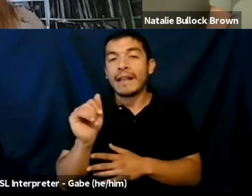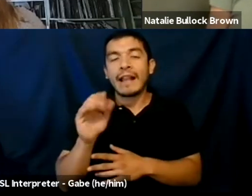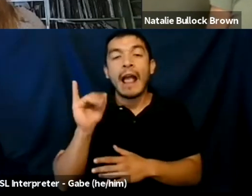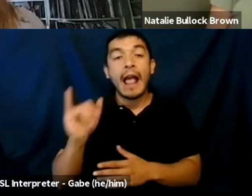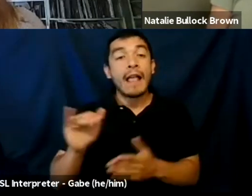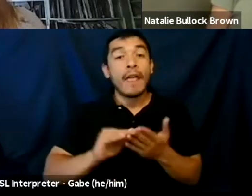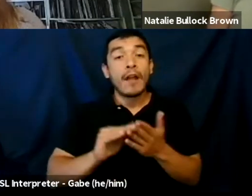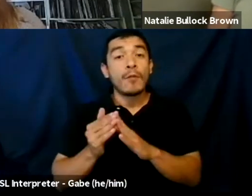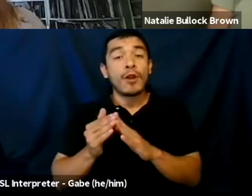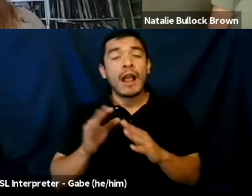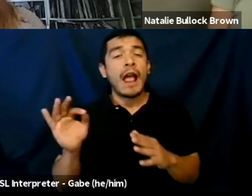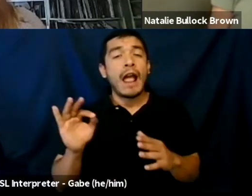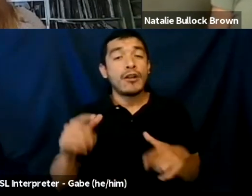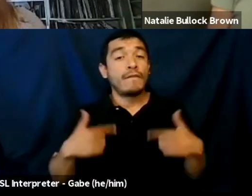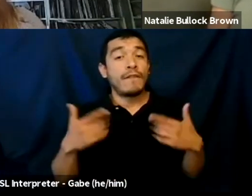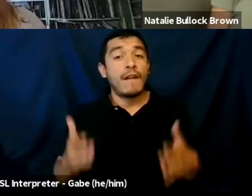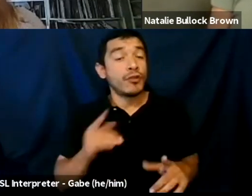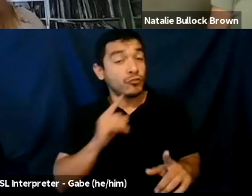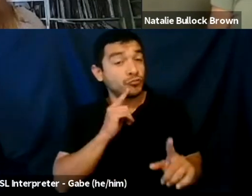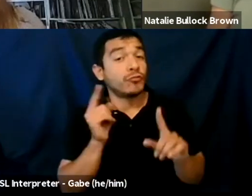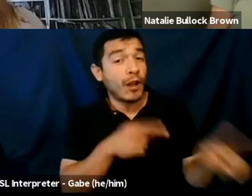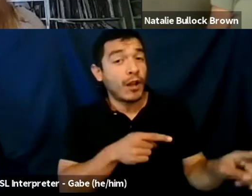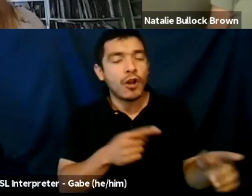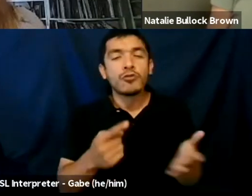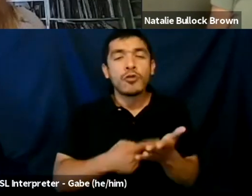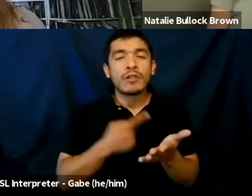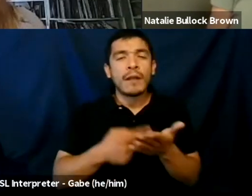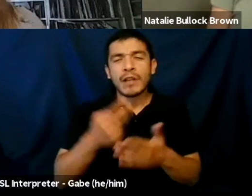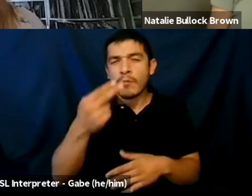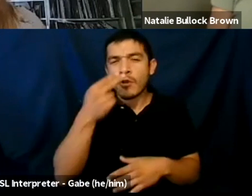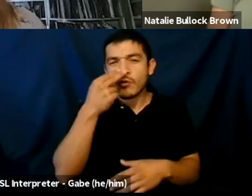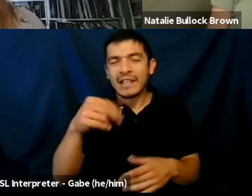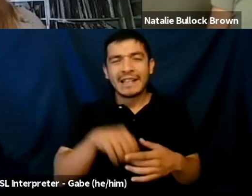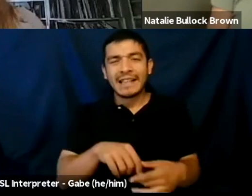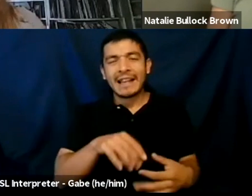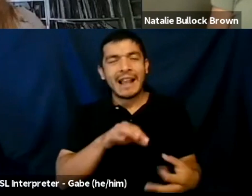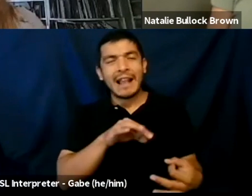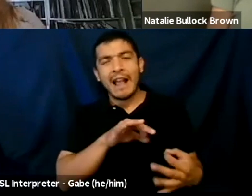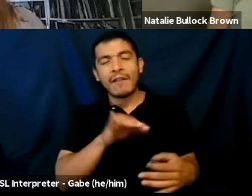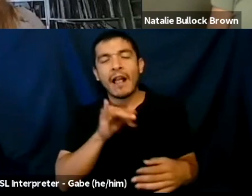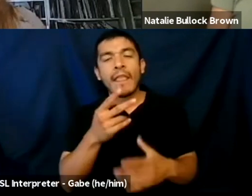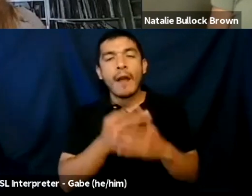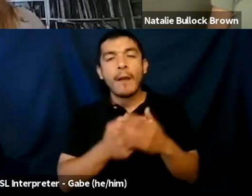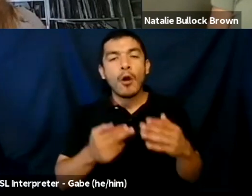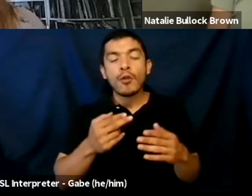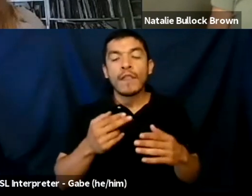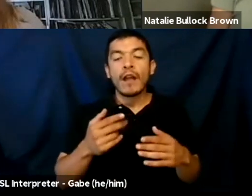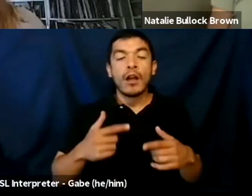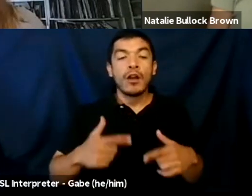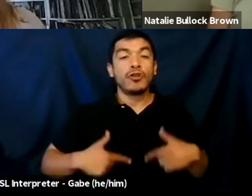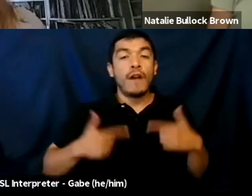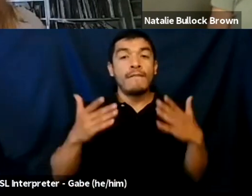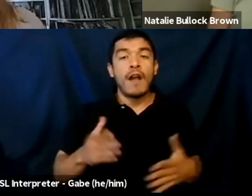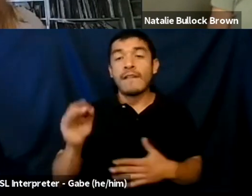So, sometimes you see in conflict that survivors and victims are silenced. In this case, they were really encouraged